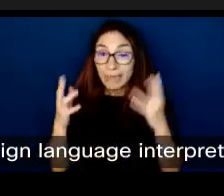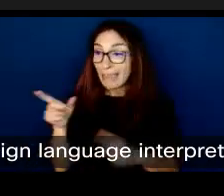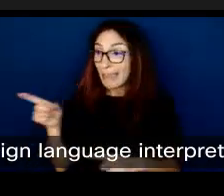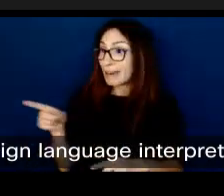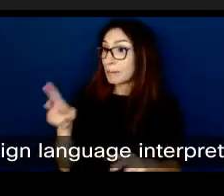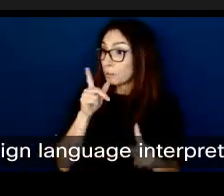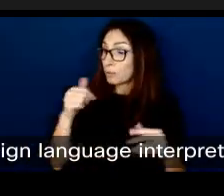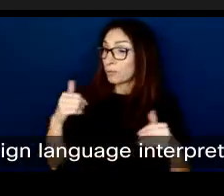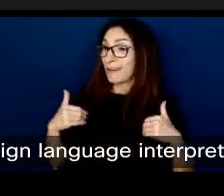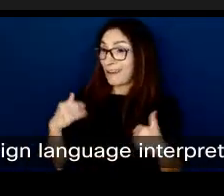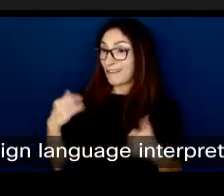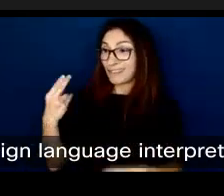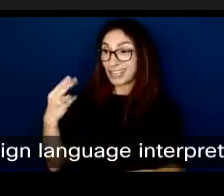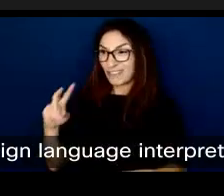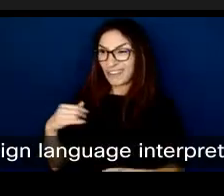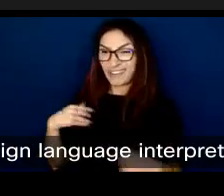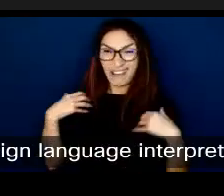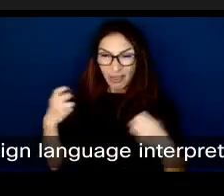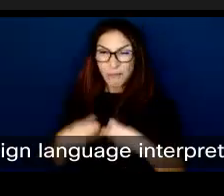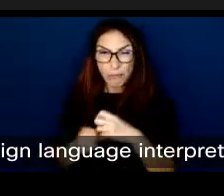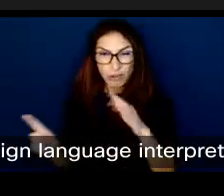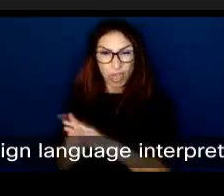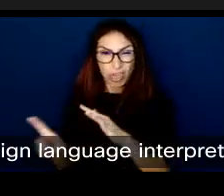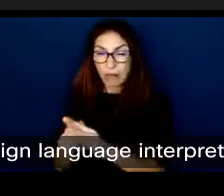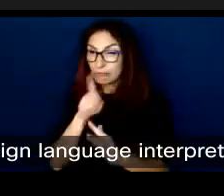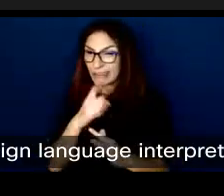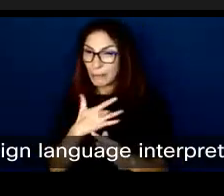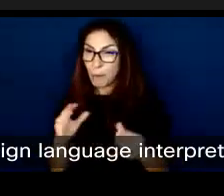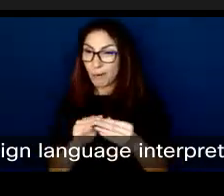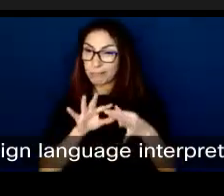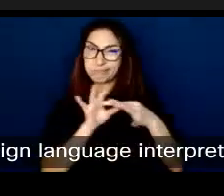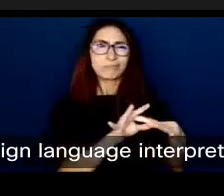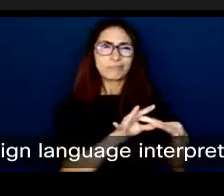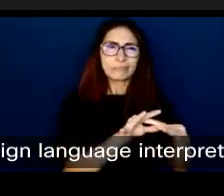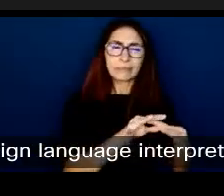more to do with aging than with HIV related illness. So for